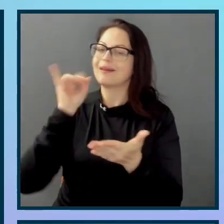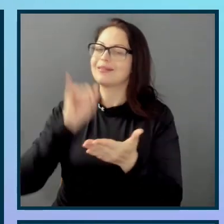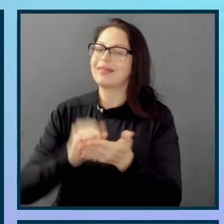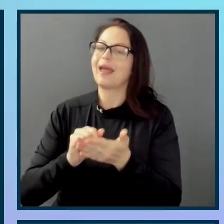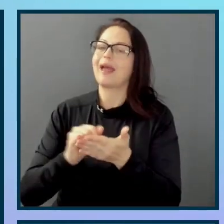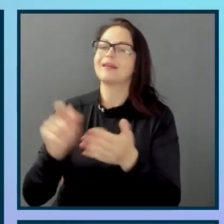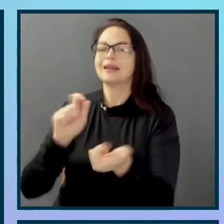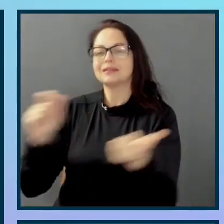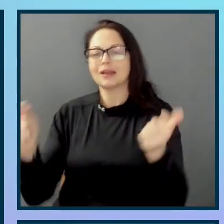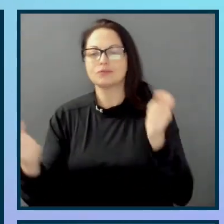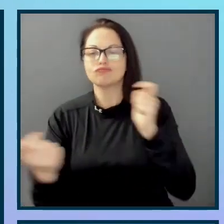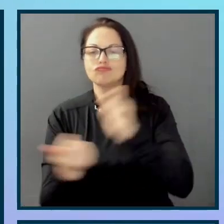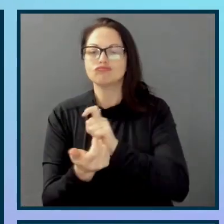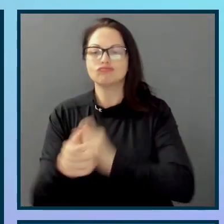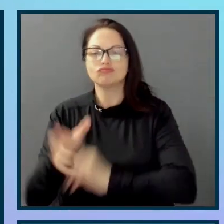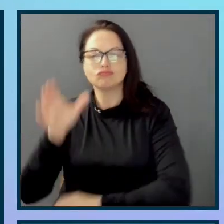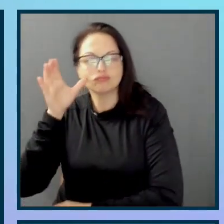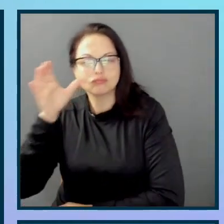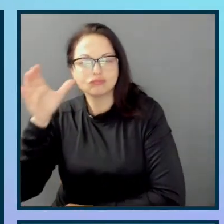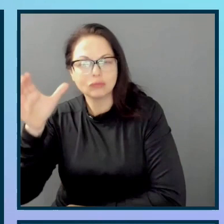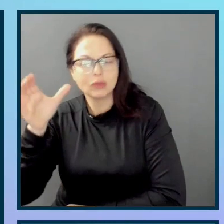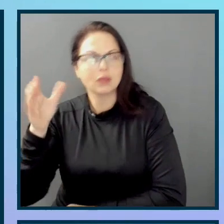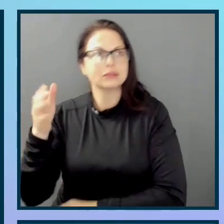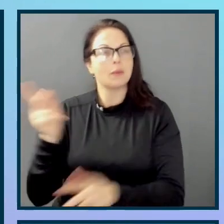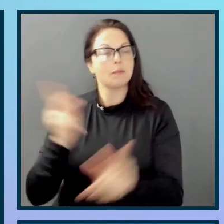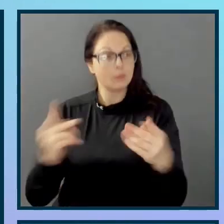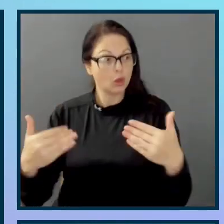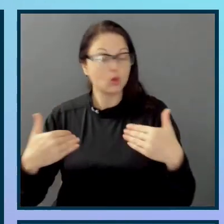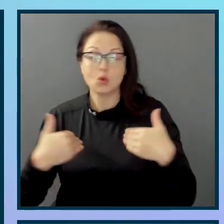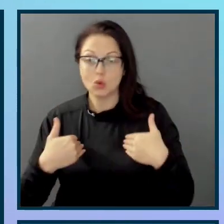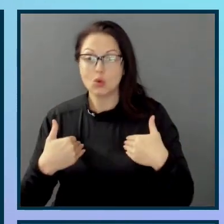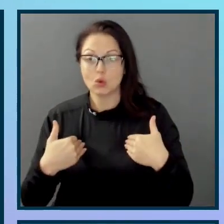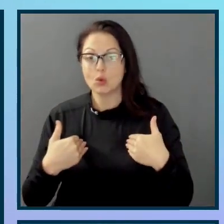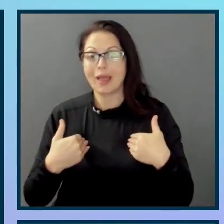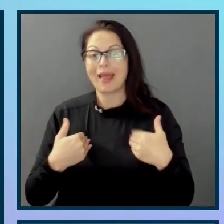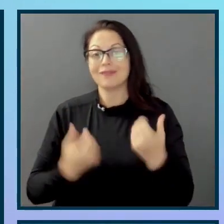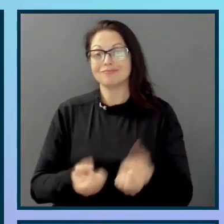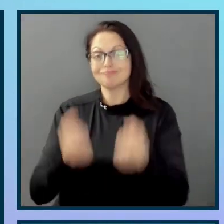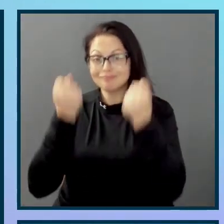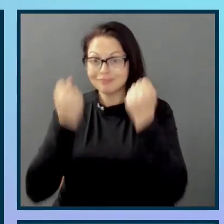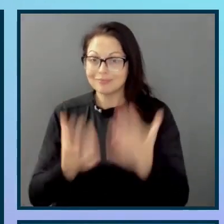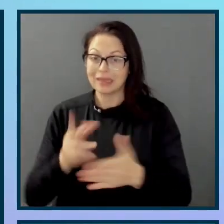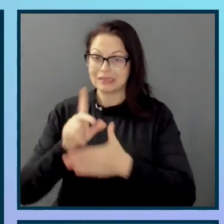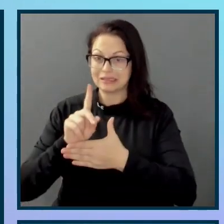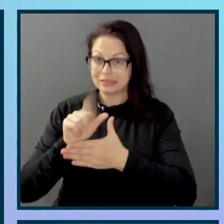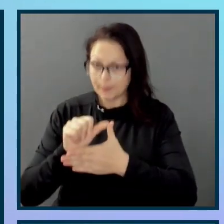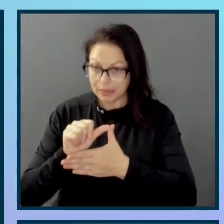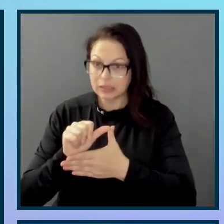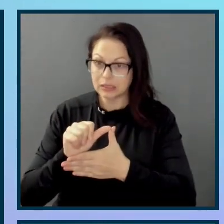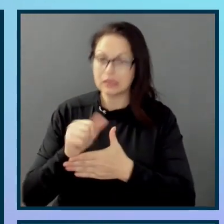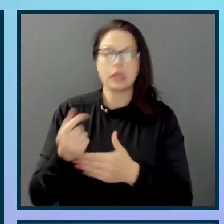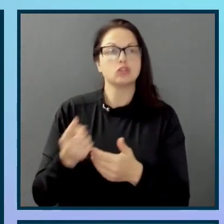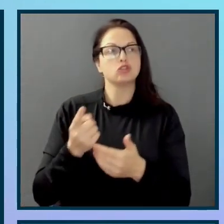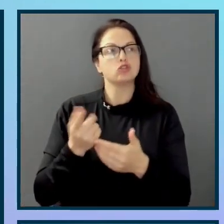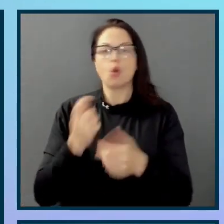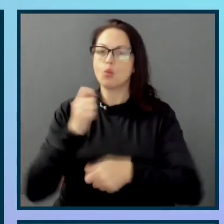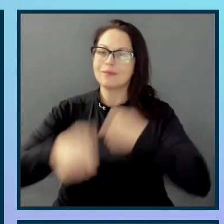the concept of people having multiple disabilities. So simply replacing visual information with audio information is not really good enough